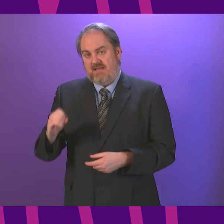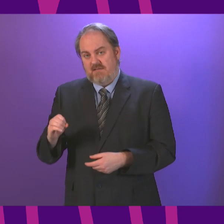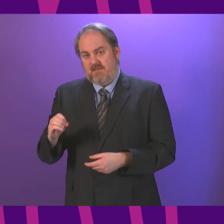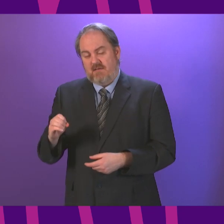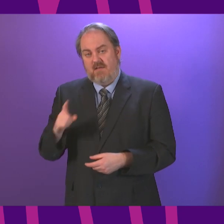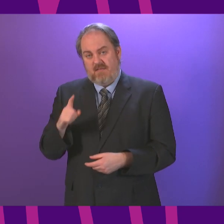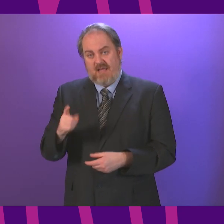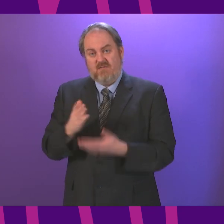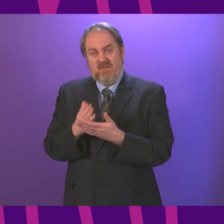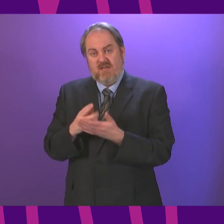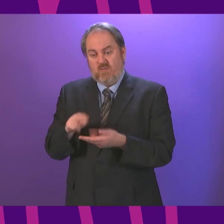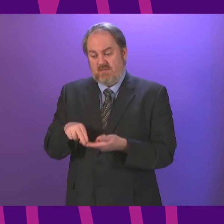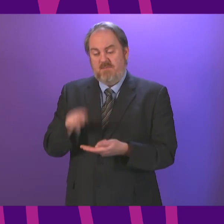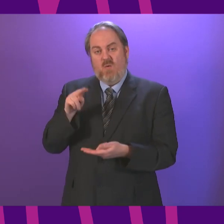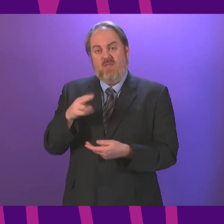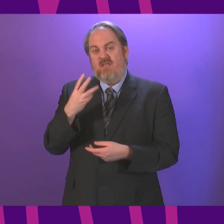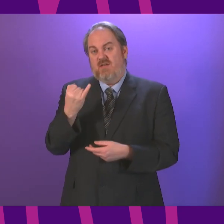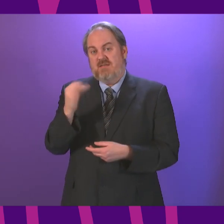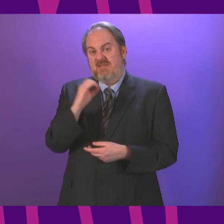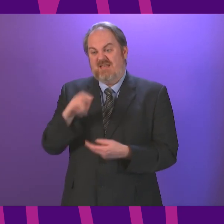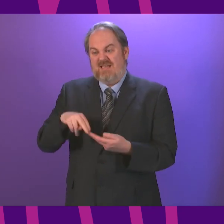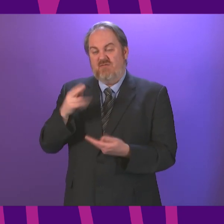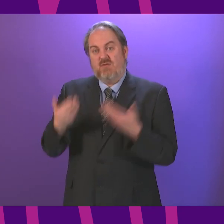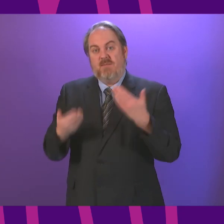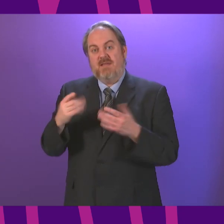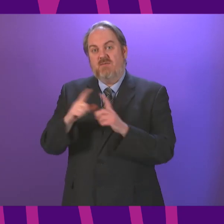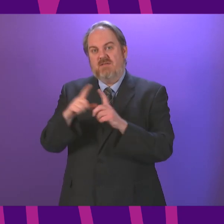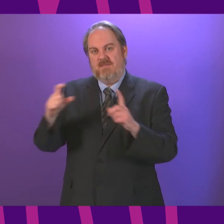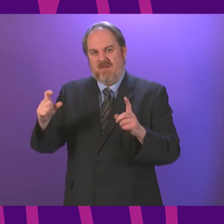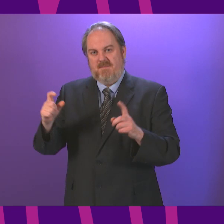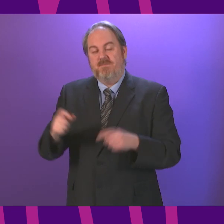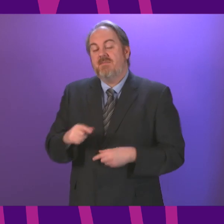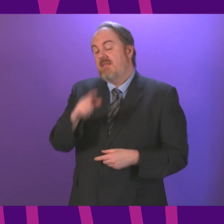the case in December. Eligibility has, of course, been extended.